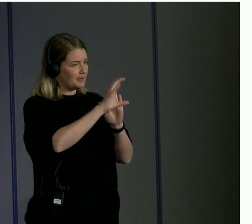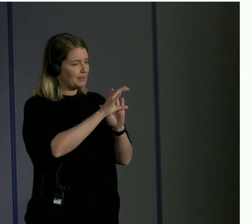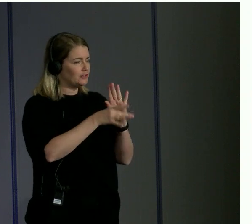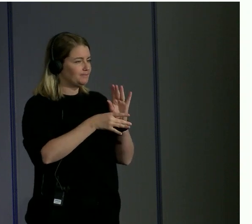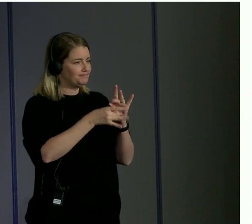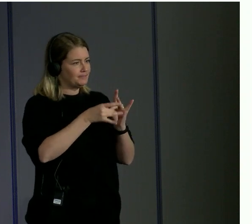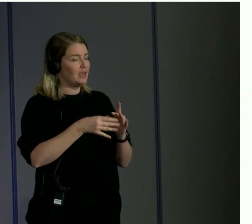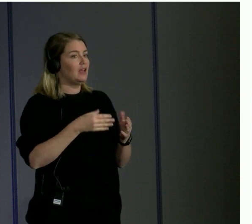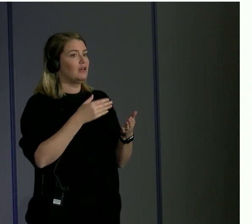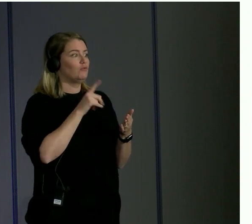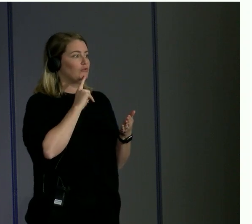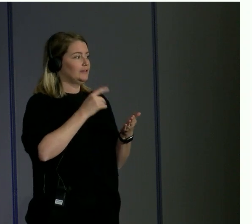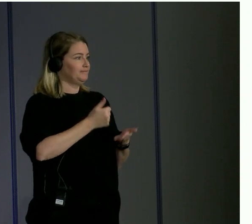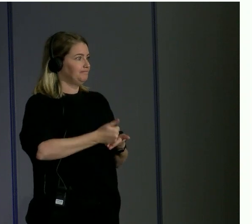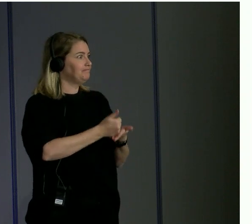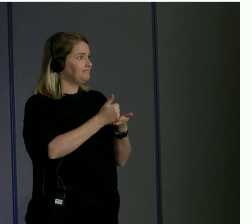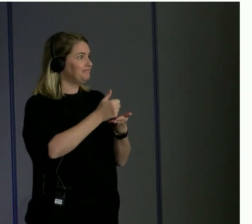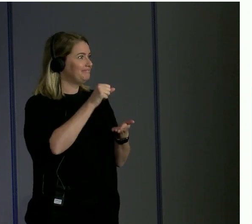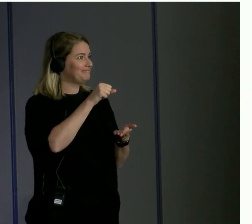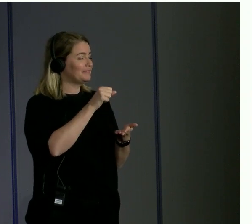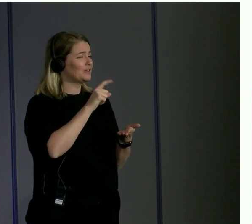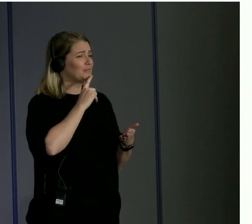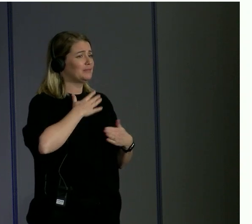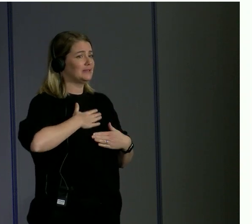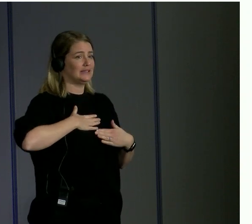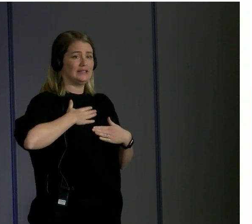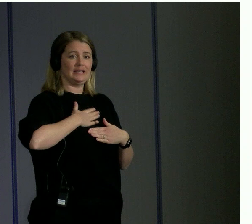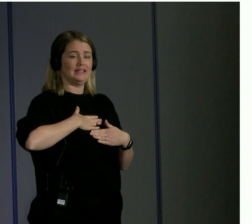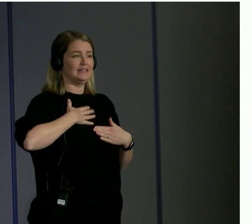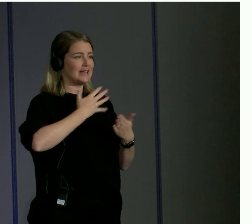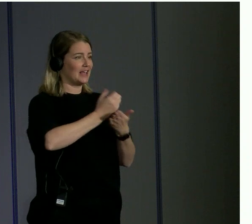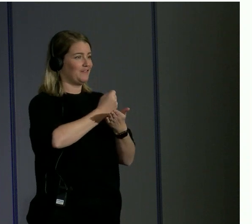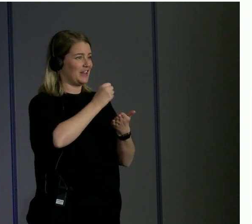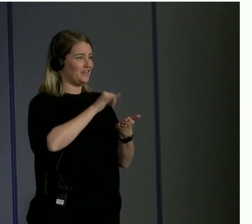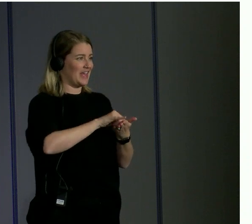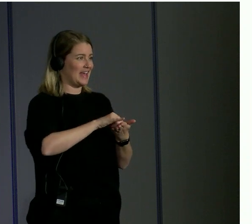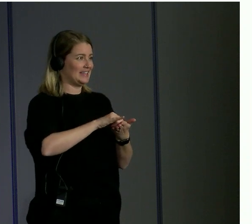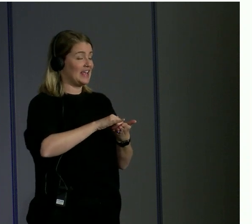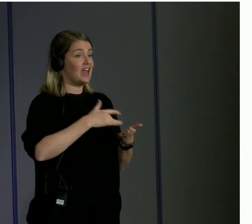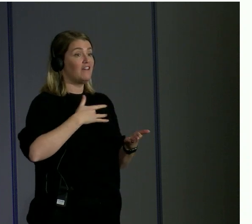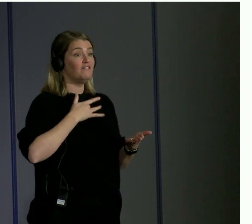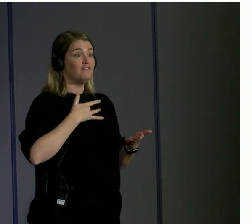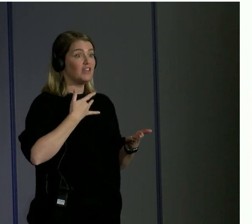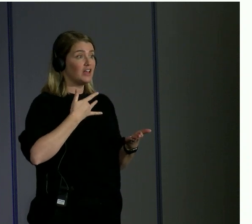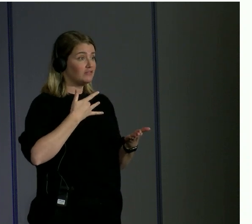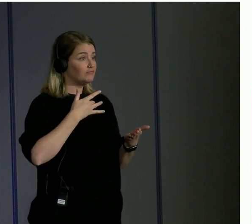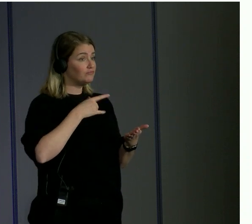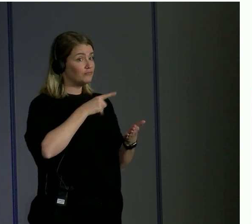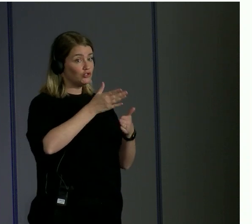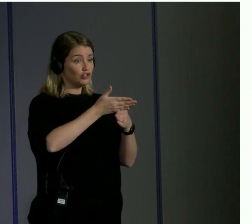really useful. So please take advantage of that. And feel free to share them with anyone. I don't